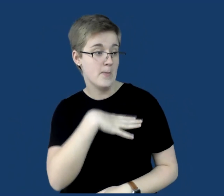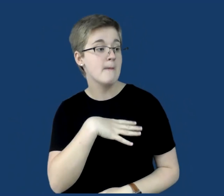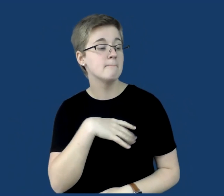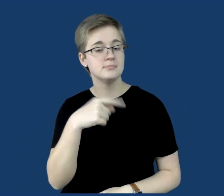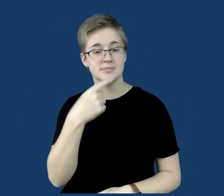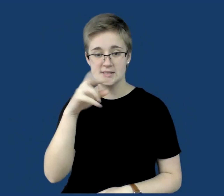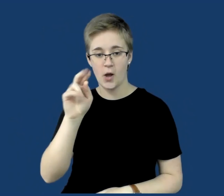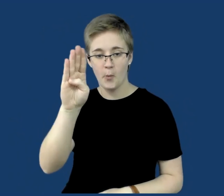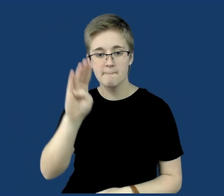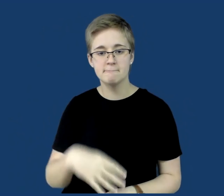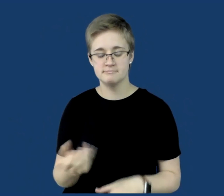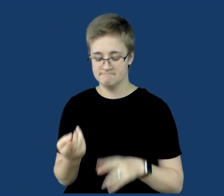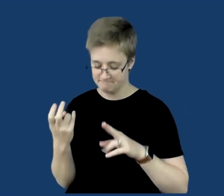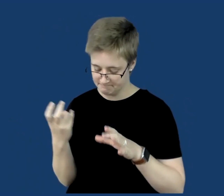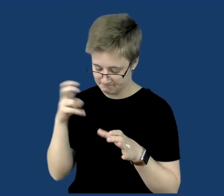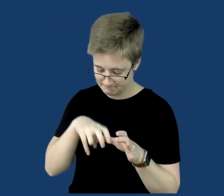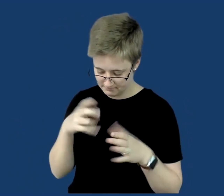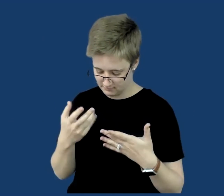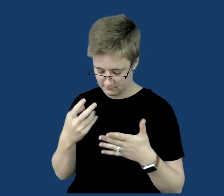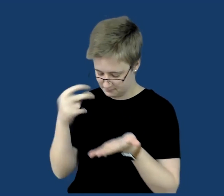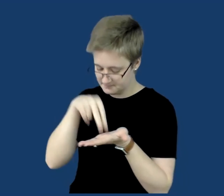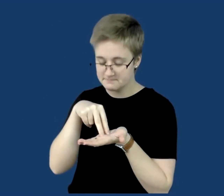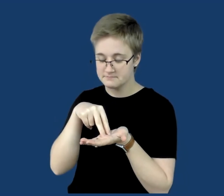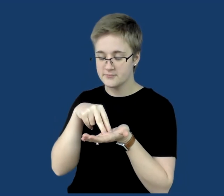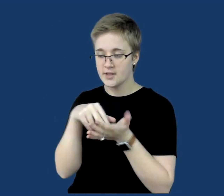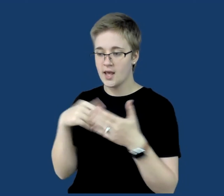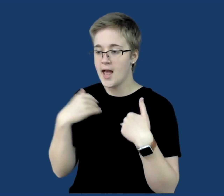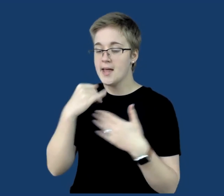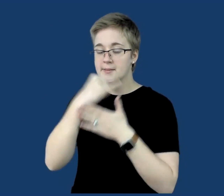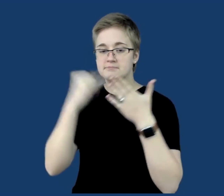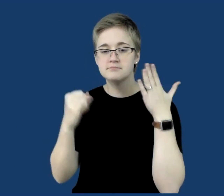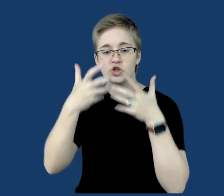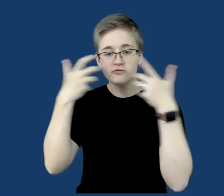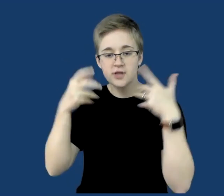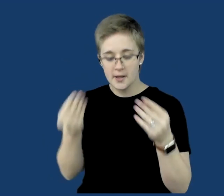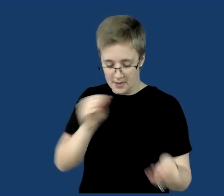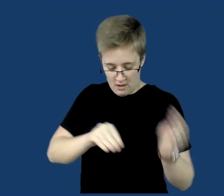He got up and took his picture of the tiger and folded it up and put it in the back pocket of his